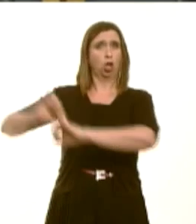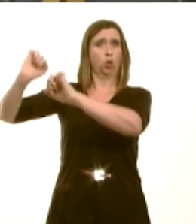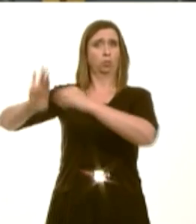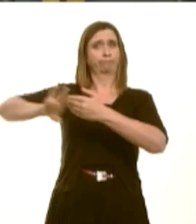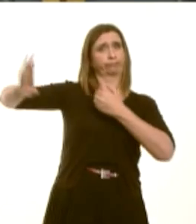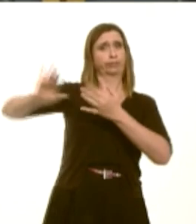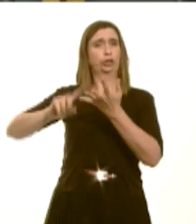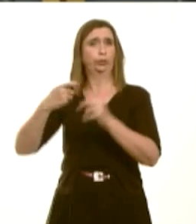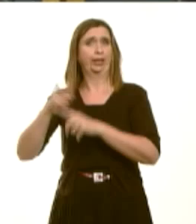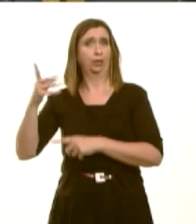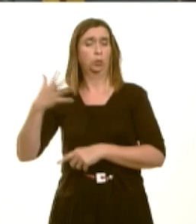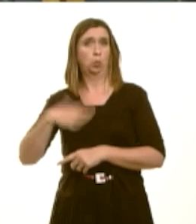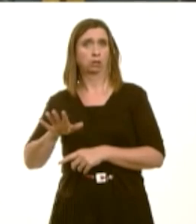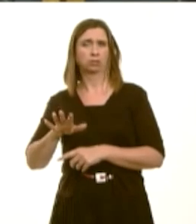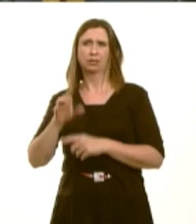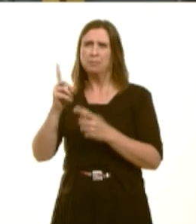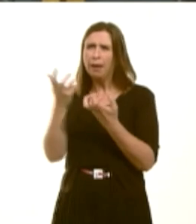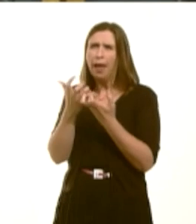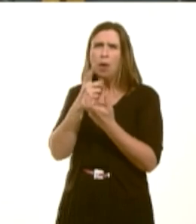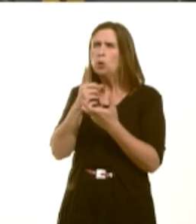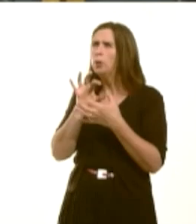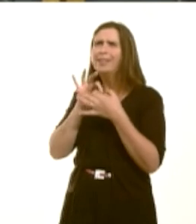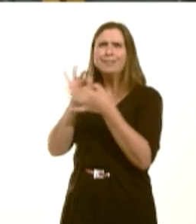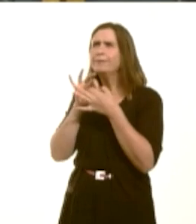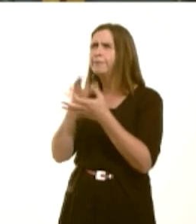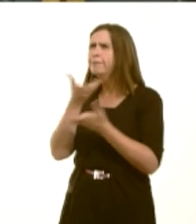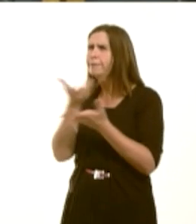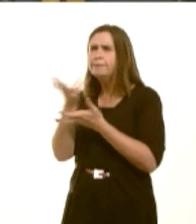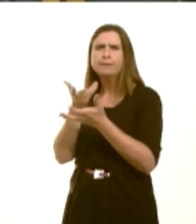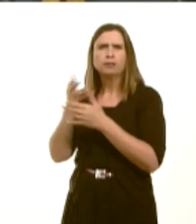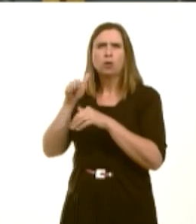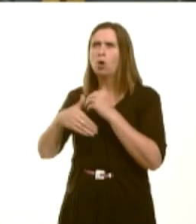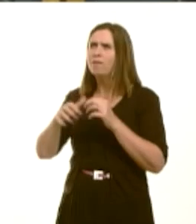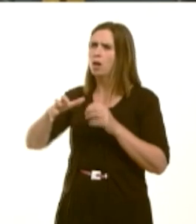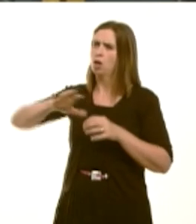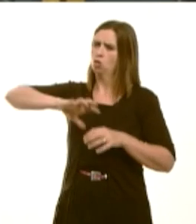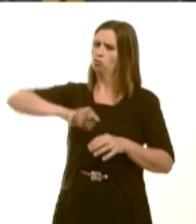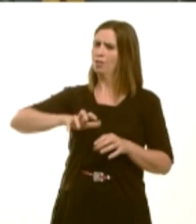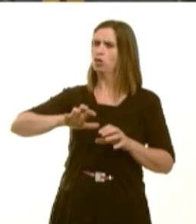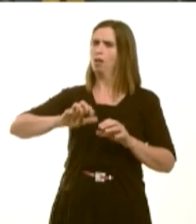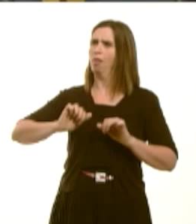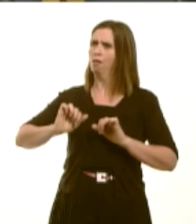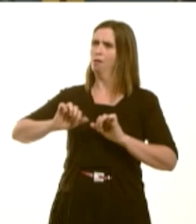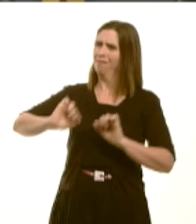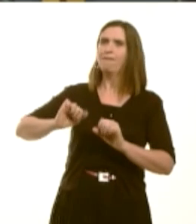indeed, with other parties, on how to promote regional devolution in England, to ensure